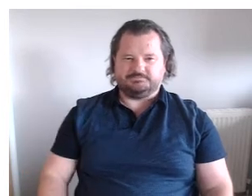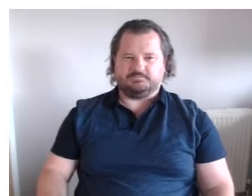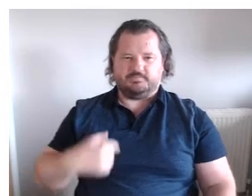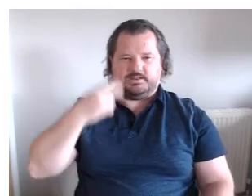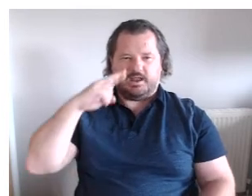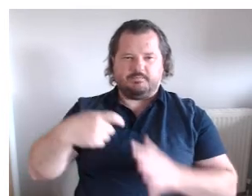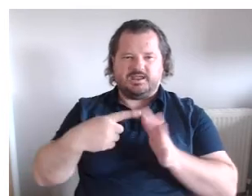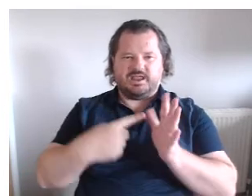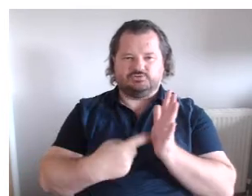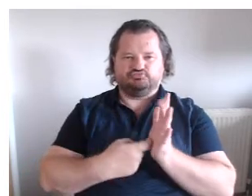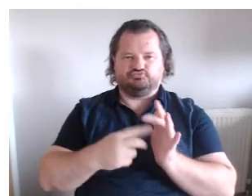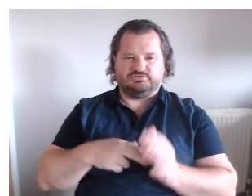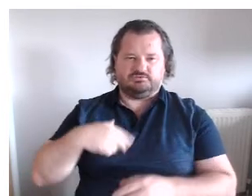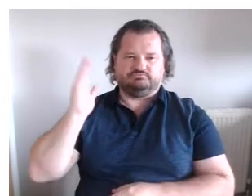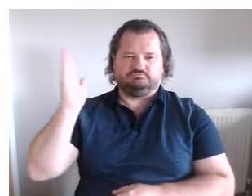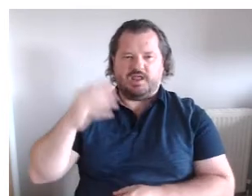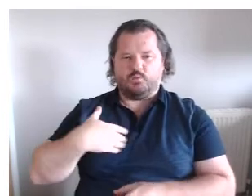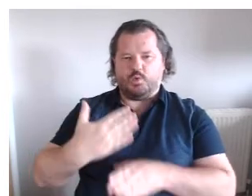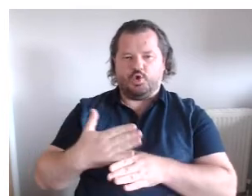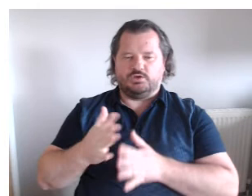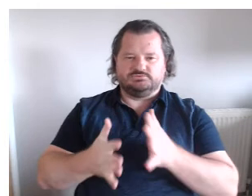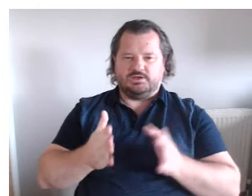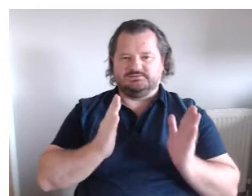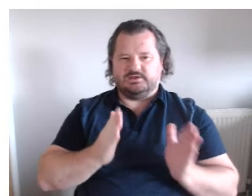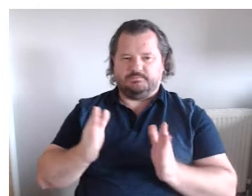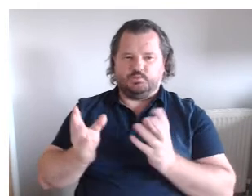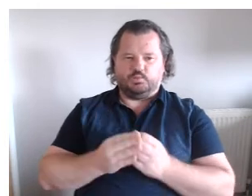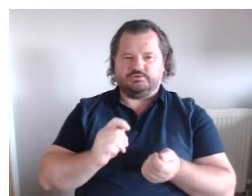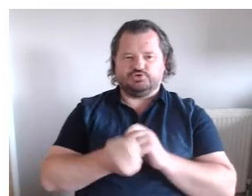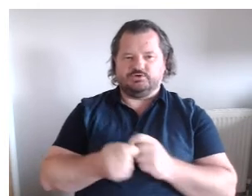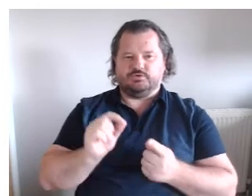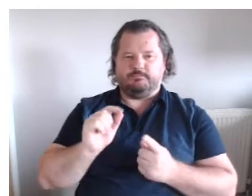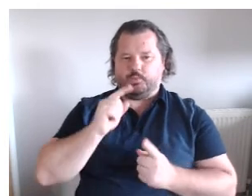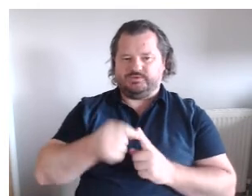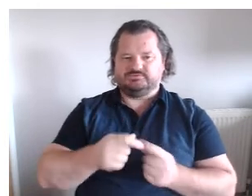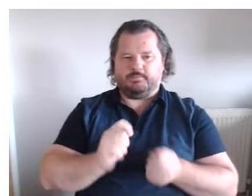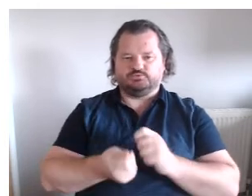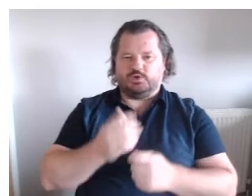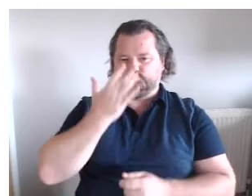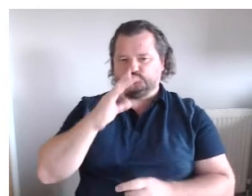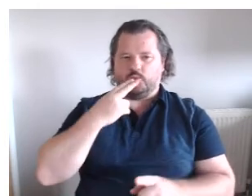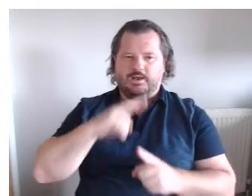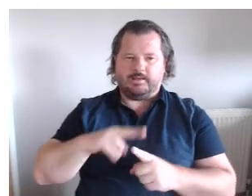My name is Katrin and i’m going to present our work: Sign segmentation with changepoint-modulated pseudo-labelling.